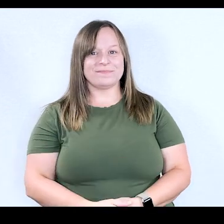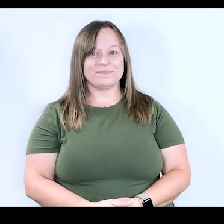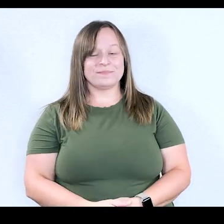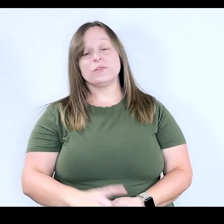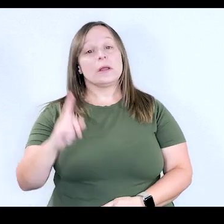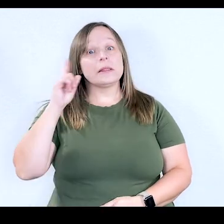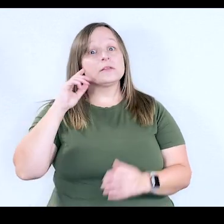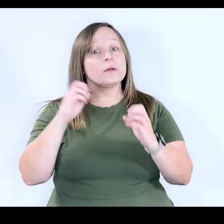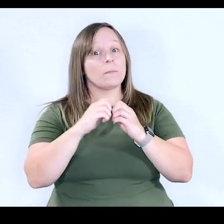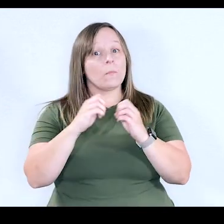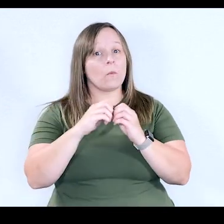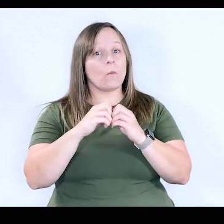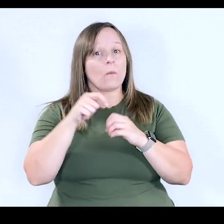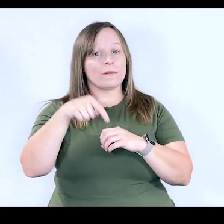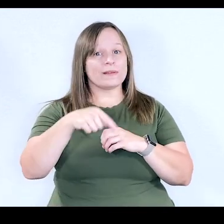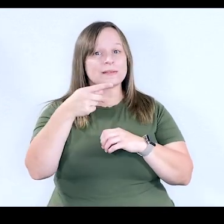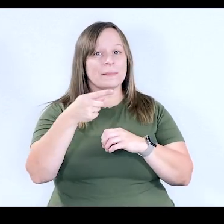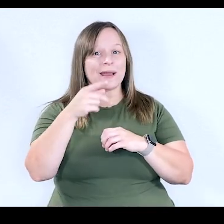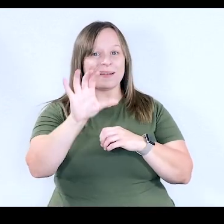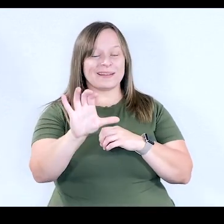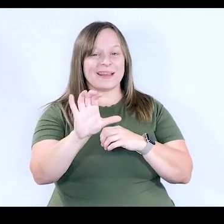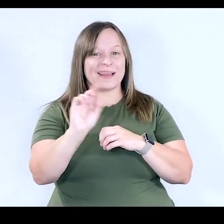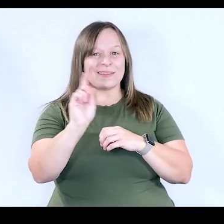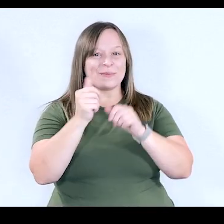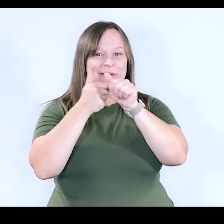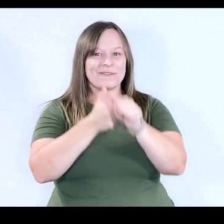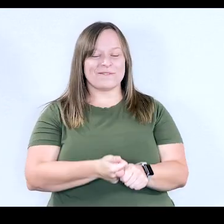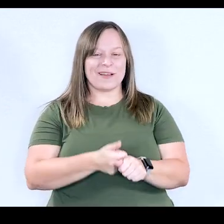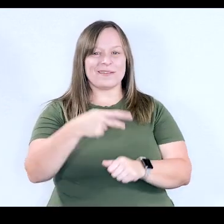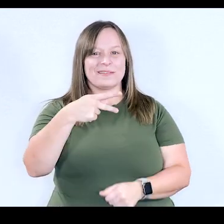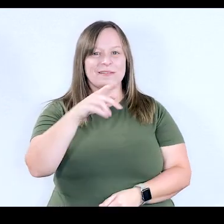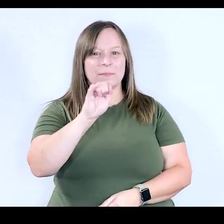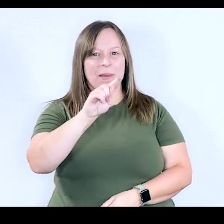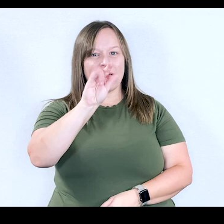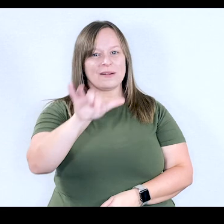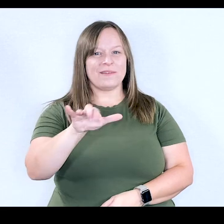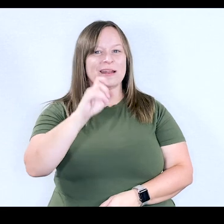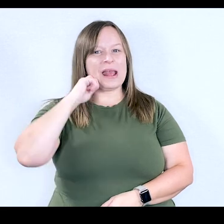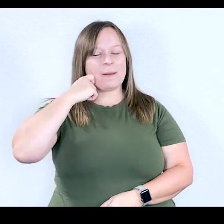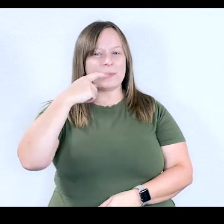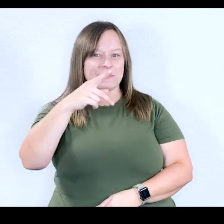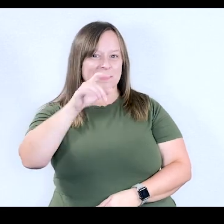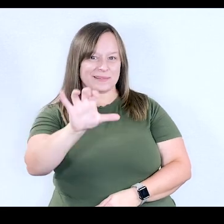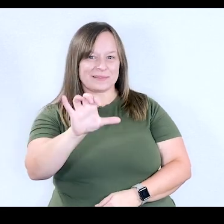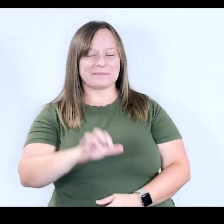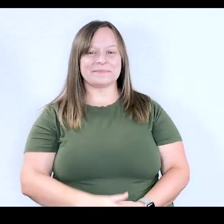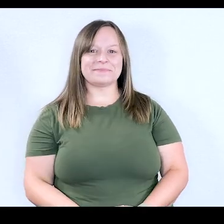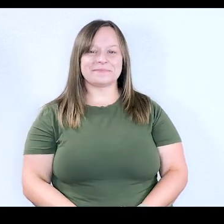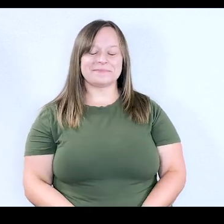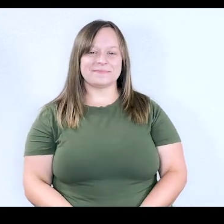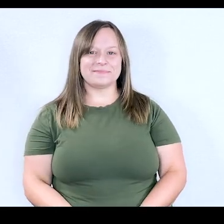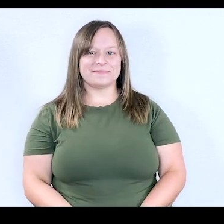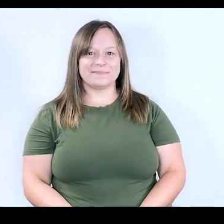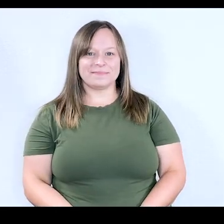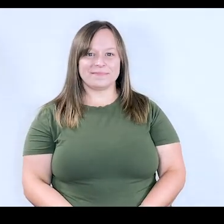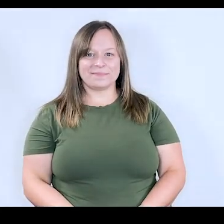To listen to more Empire State of Rights-- Closed Captioned, follow us on Apple podcasts and Spotify.